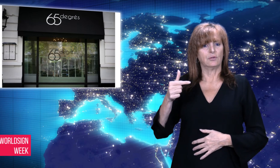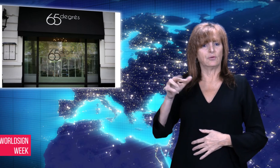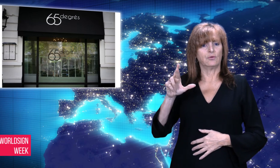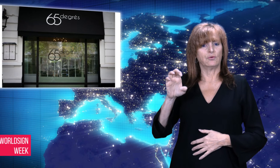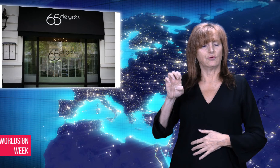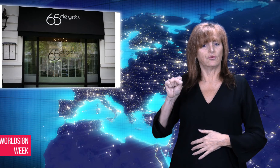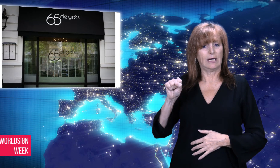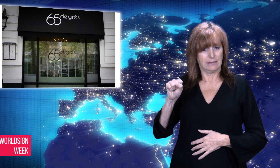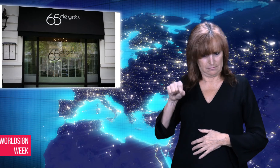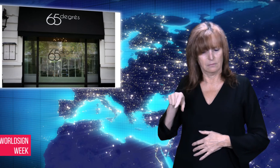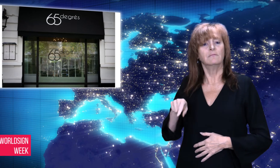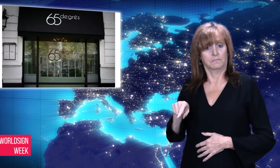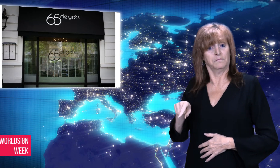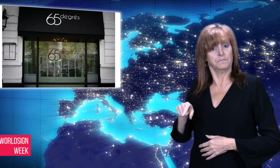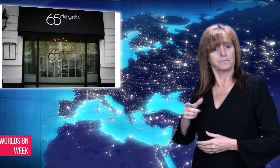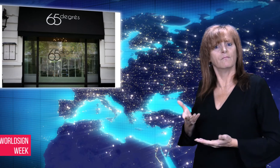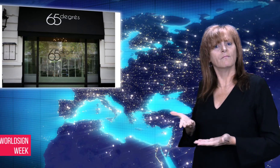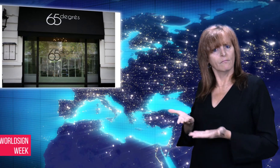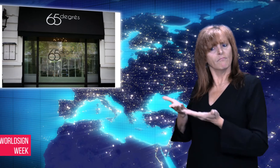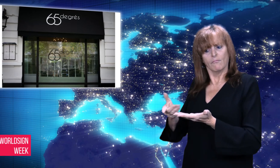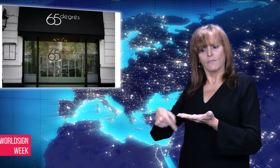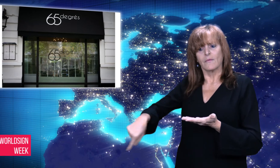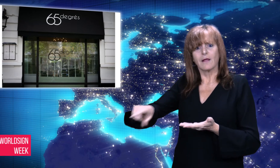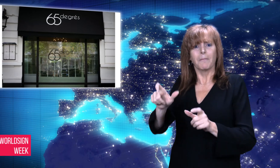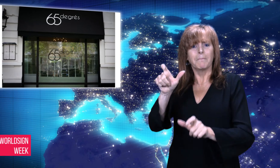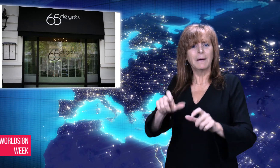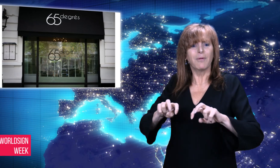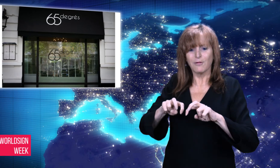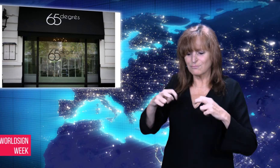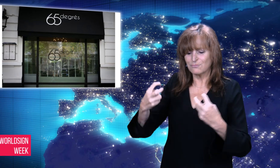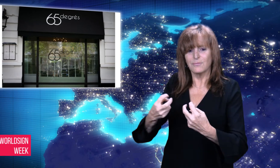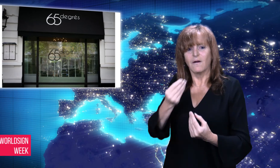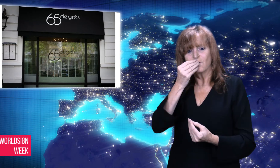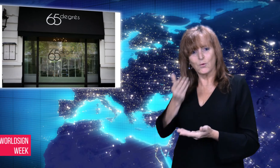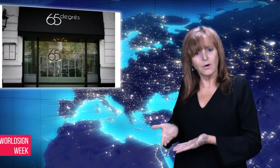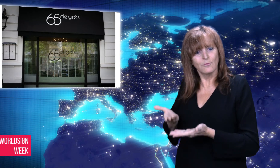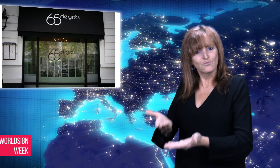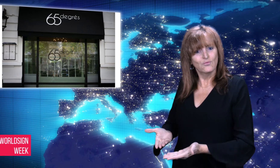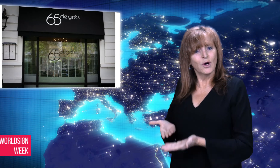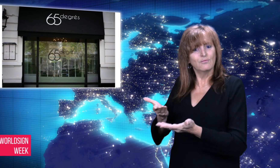serves customers meals by most staff with Down’s